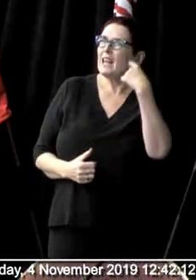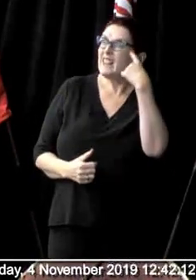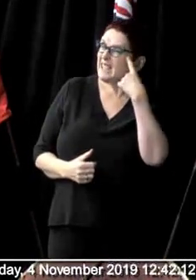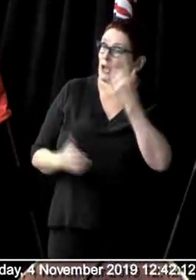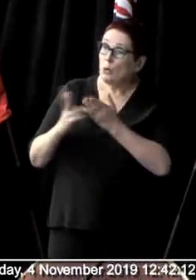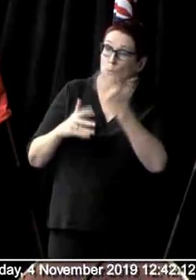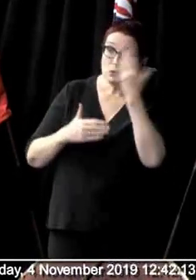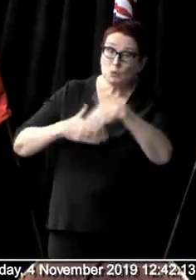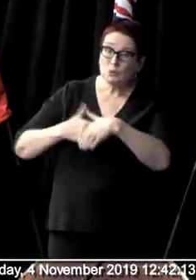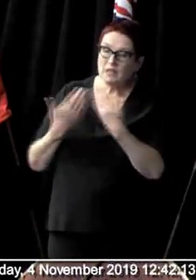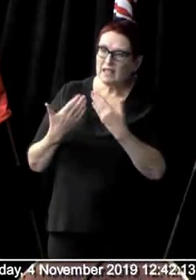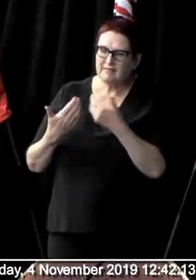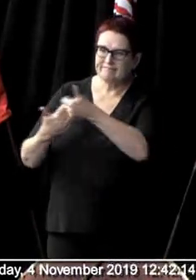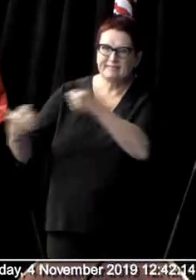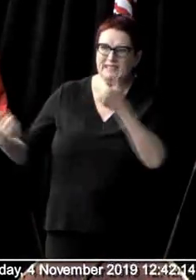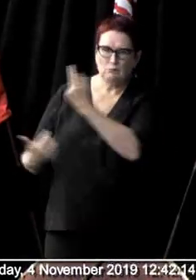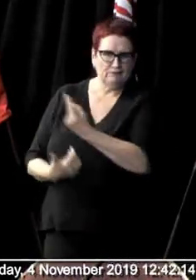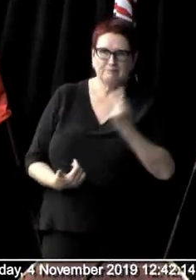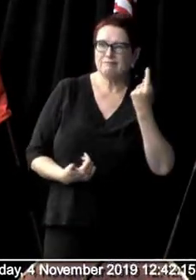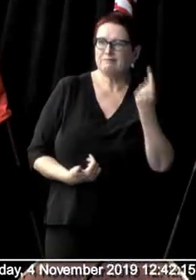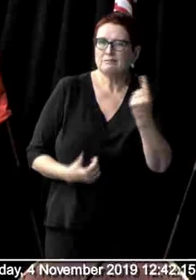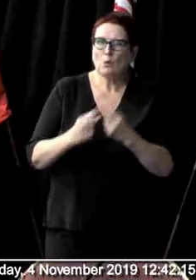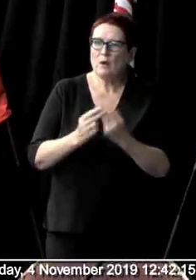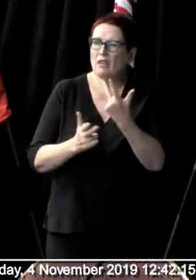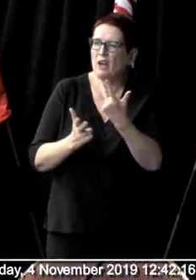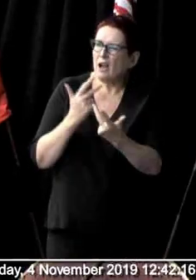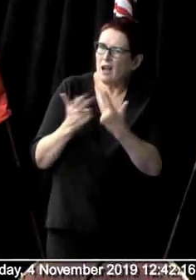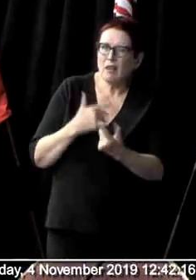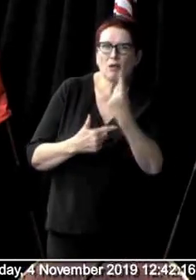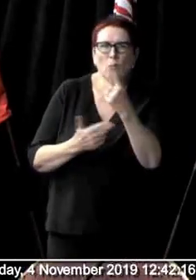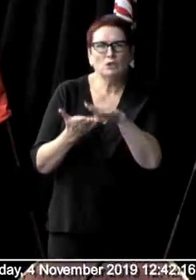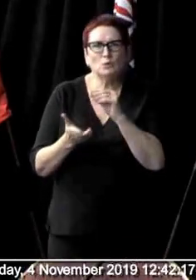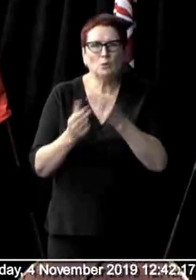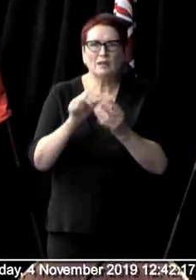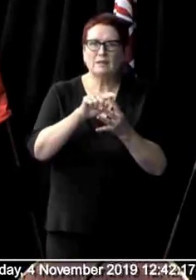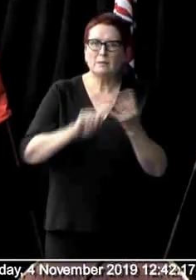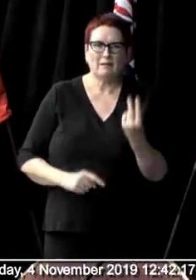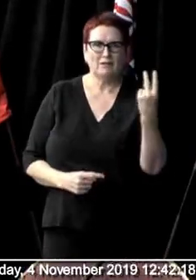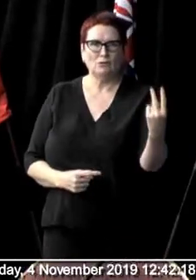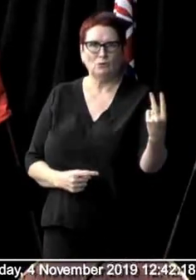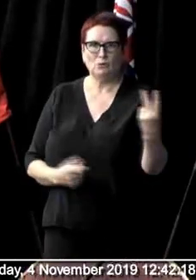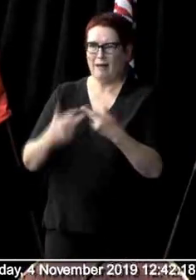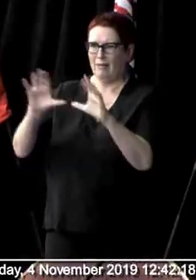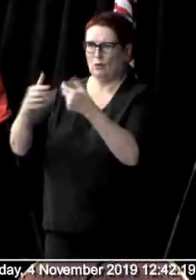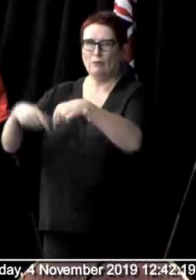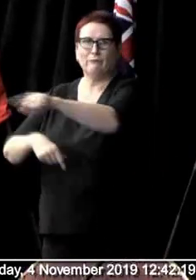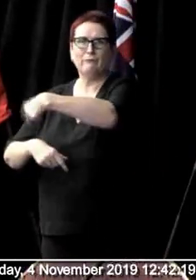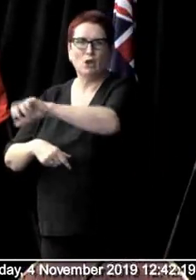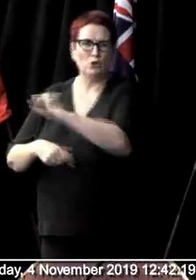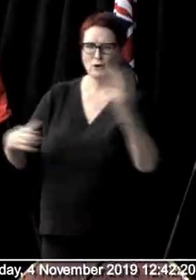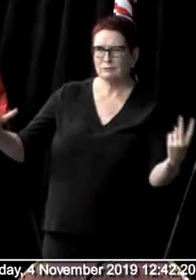with another child with a disability, that she wouldn’t be in with her peers.